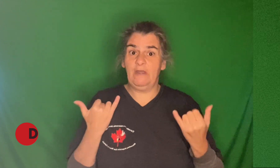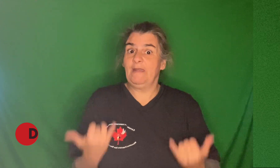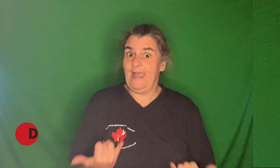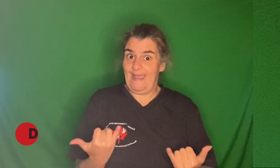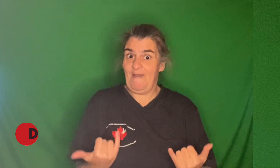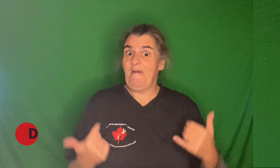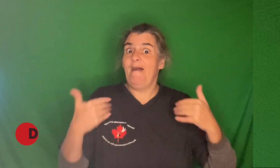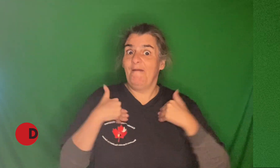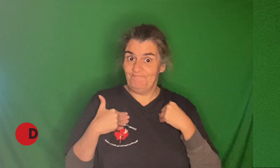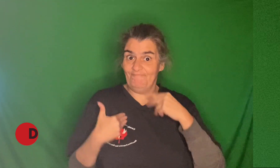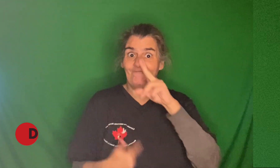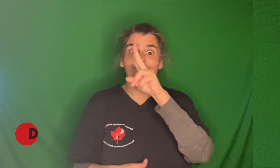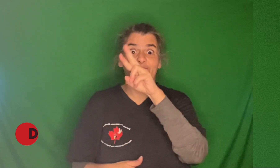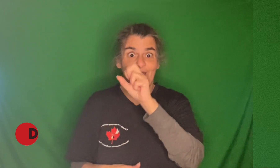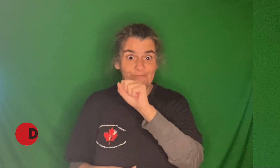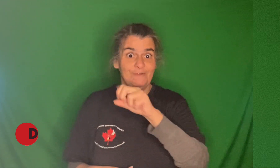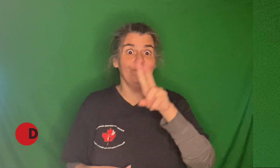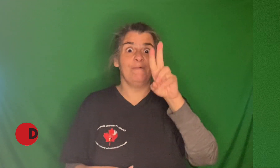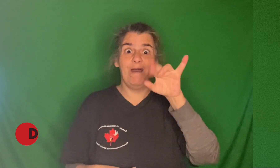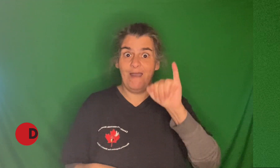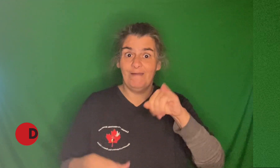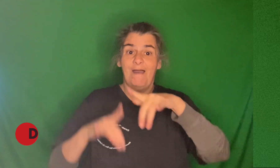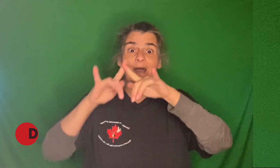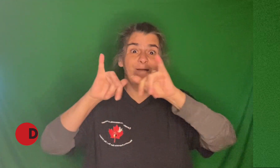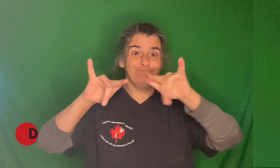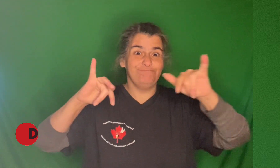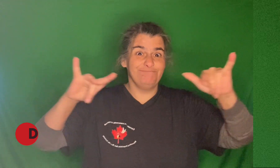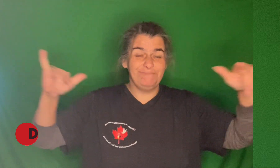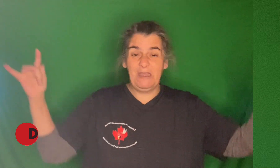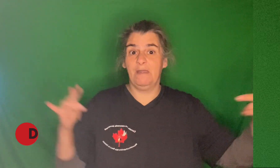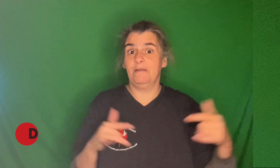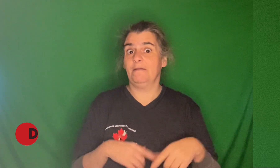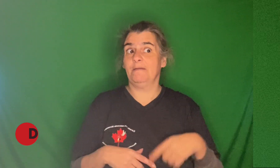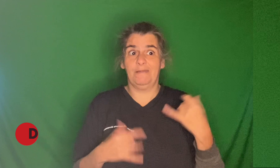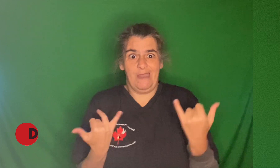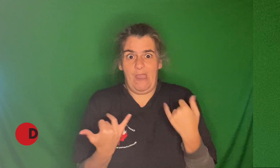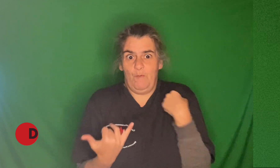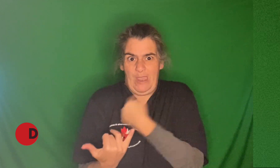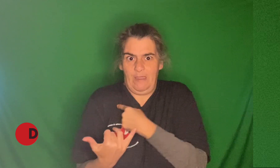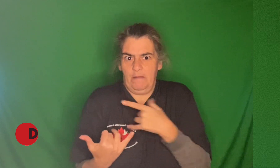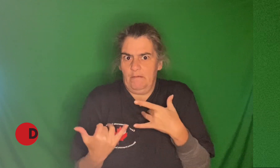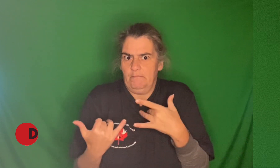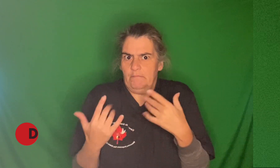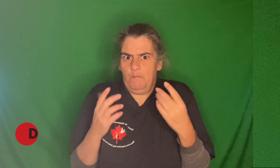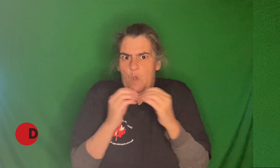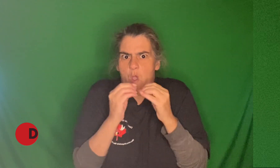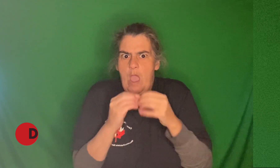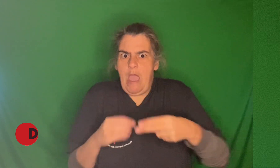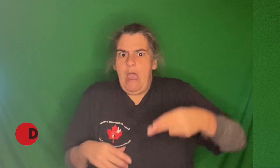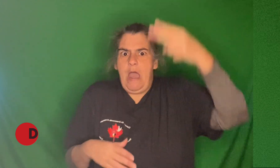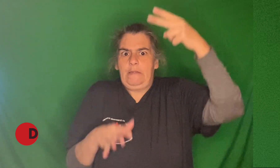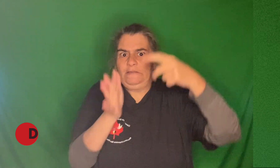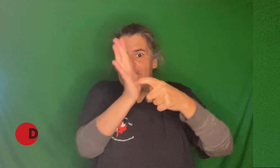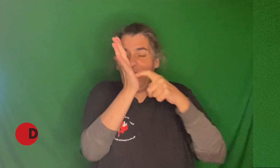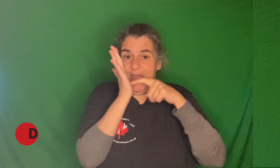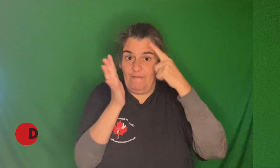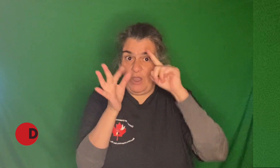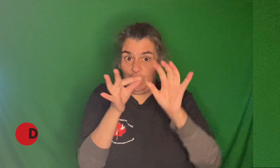before we didn't have VRS, we didn't have VRI. Now we have VRS